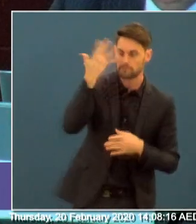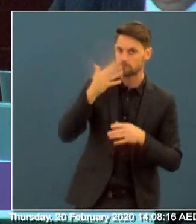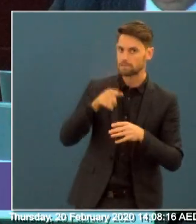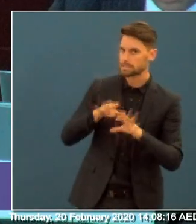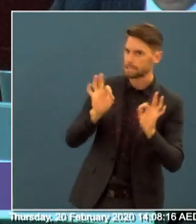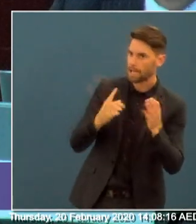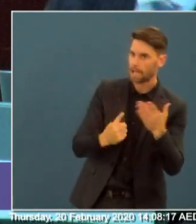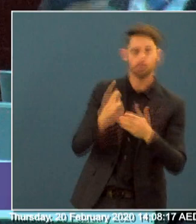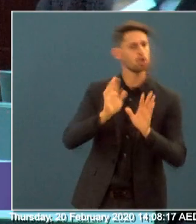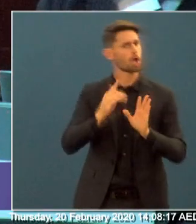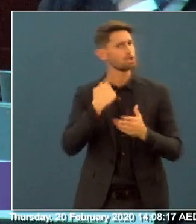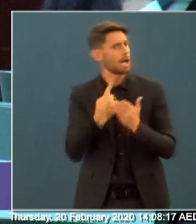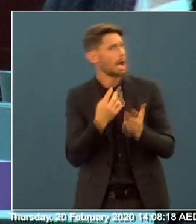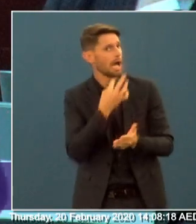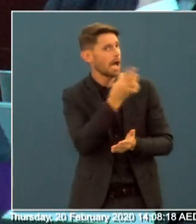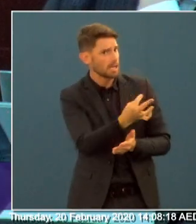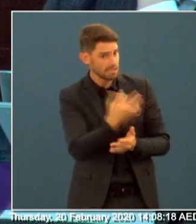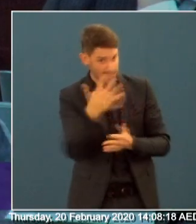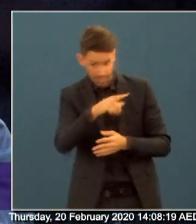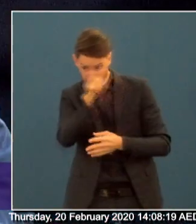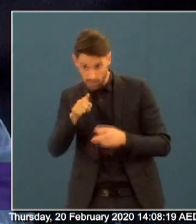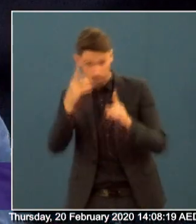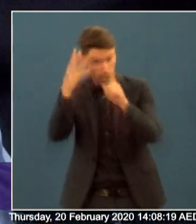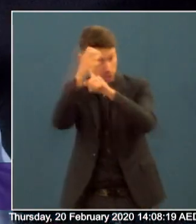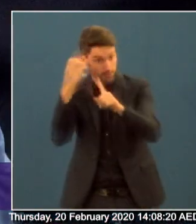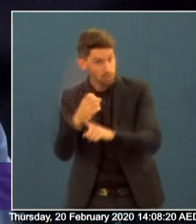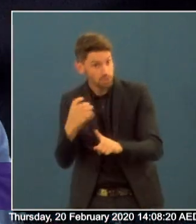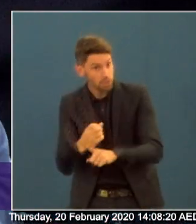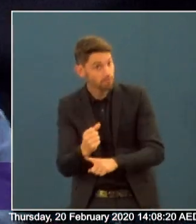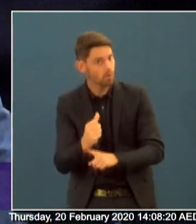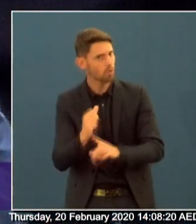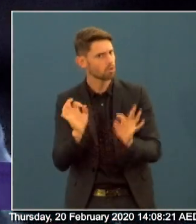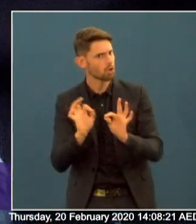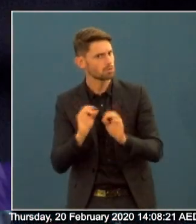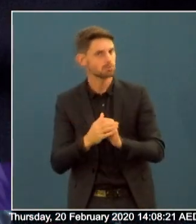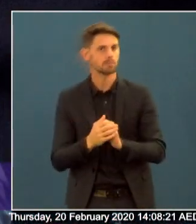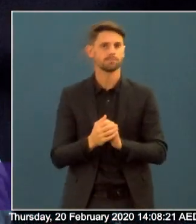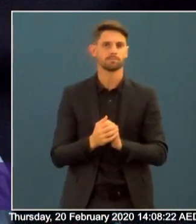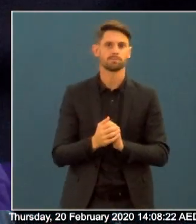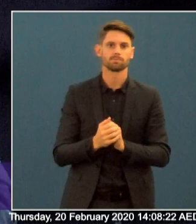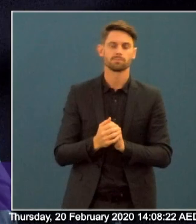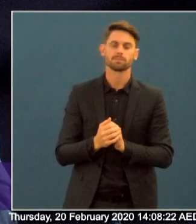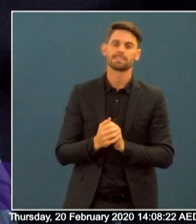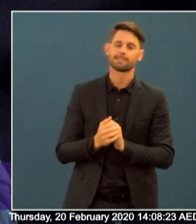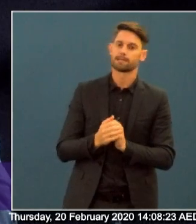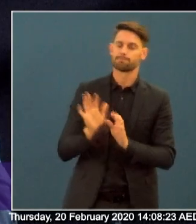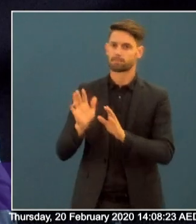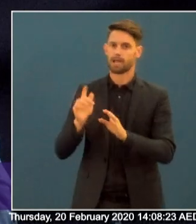and the timelines been met? To be honest, I would have to go through each of them and check.